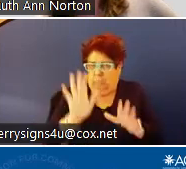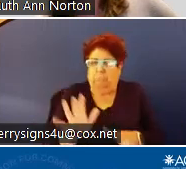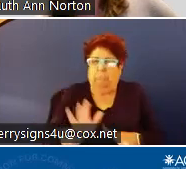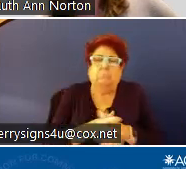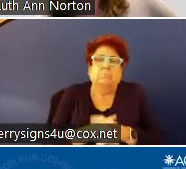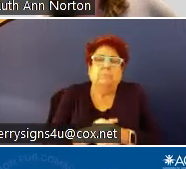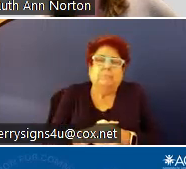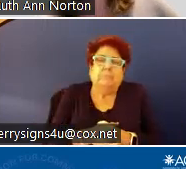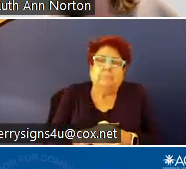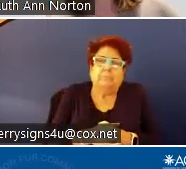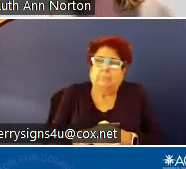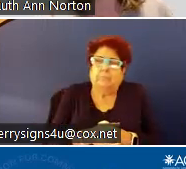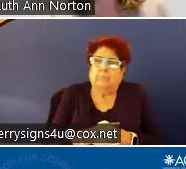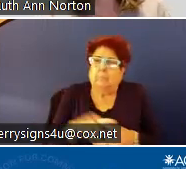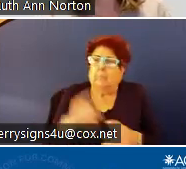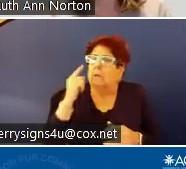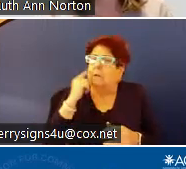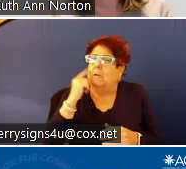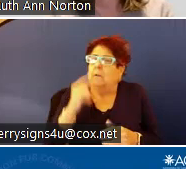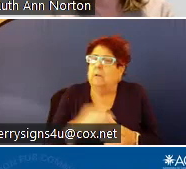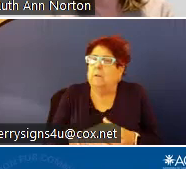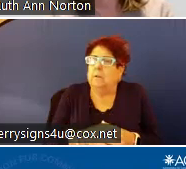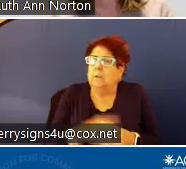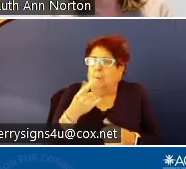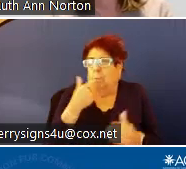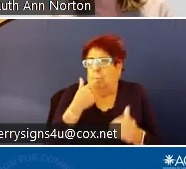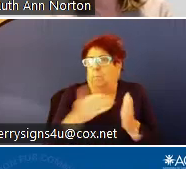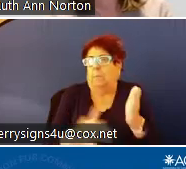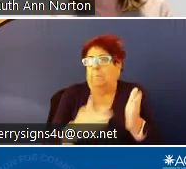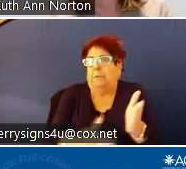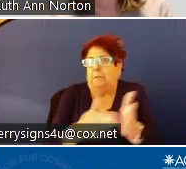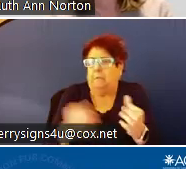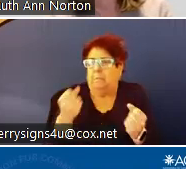I think there is one that was repeated by multiple people that can be addressed by